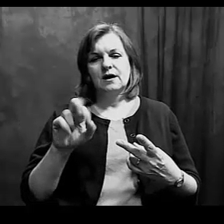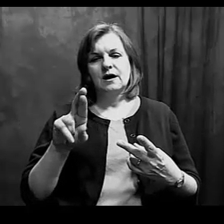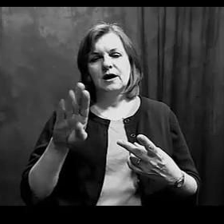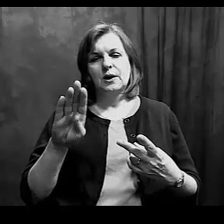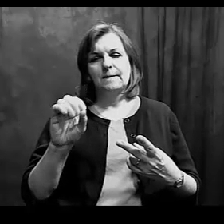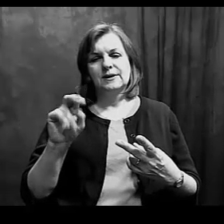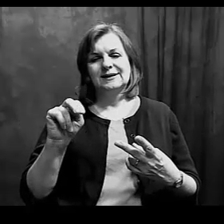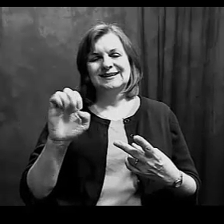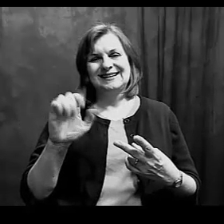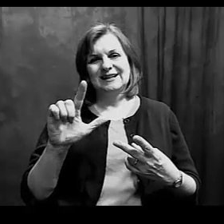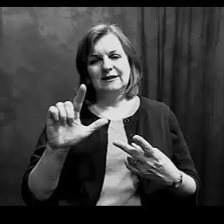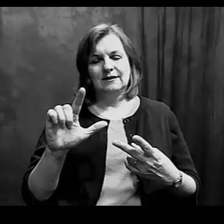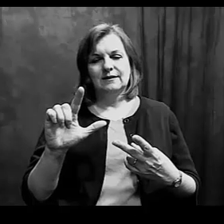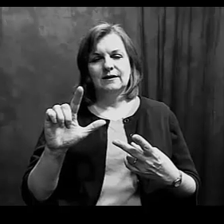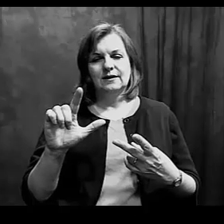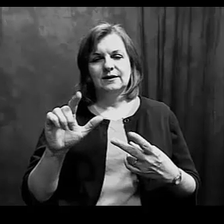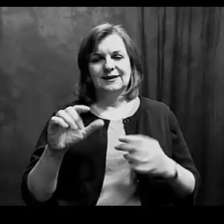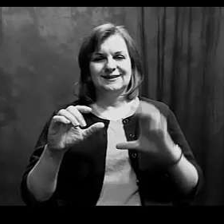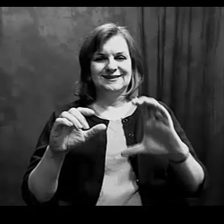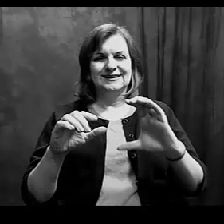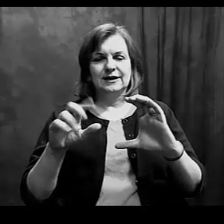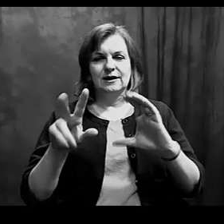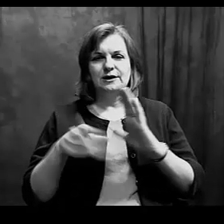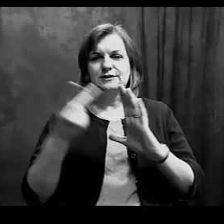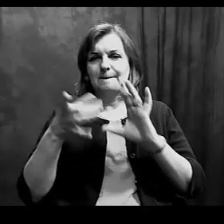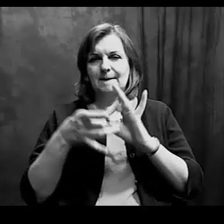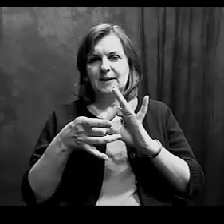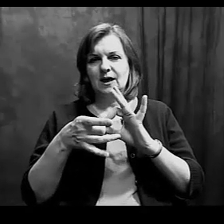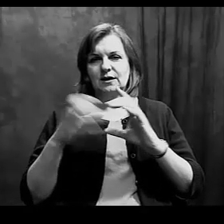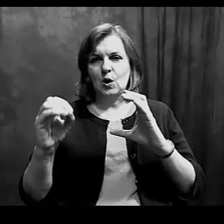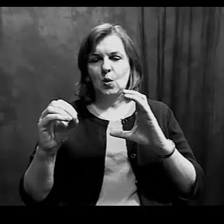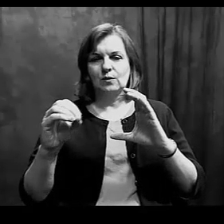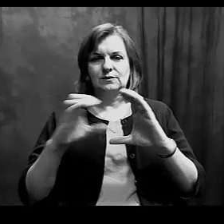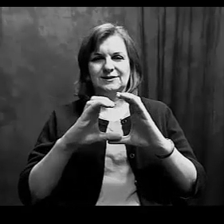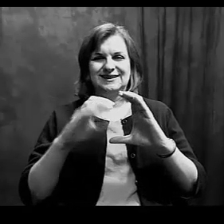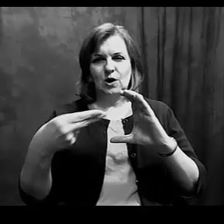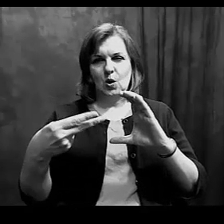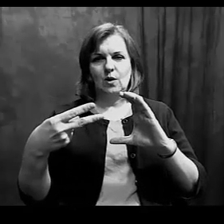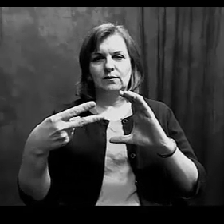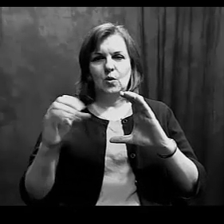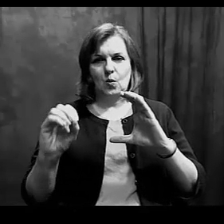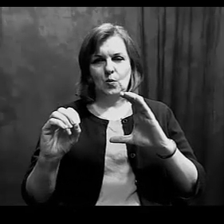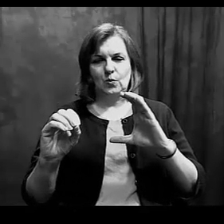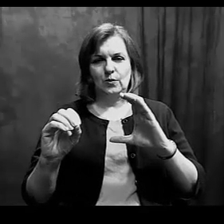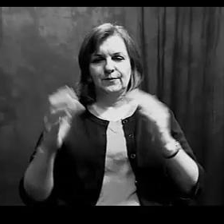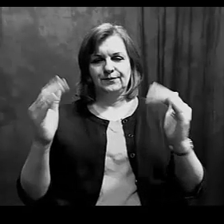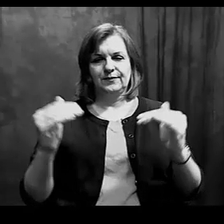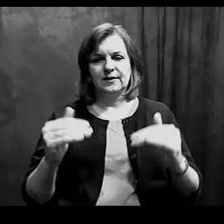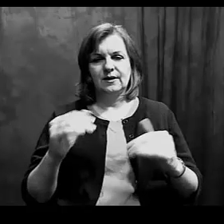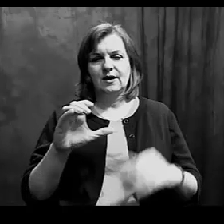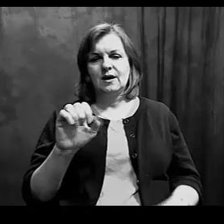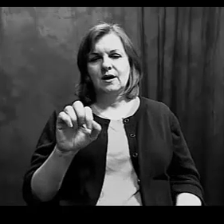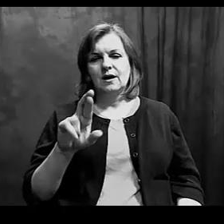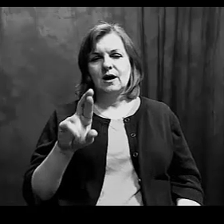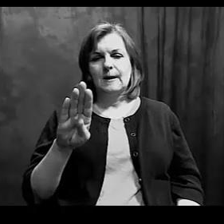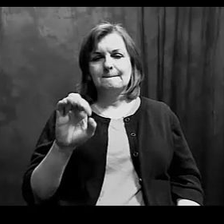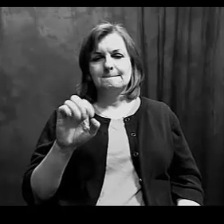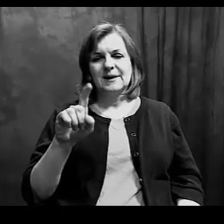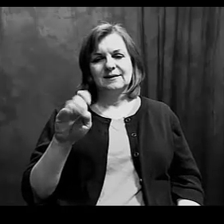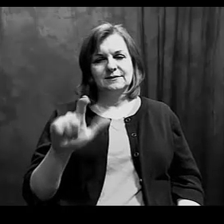heard that term before with me - carbonyls - we look at a C double bond O -- carboxyls